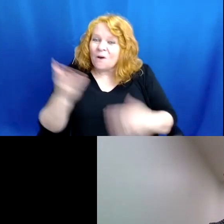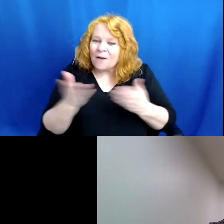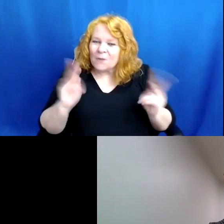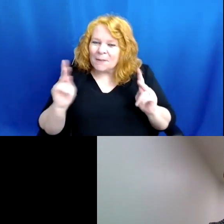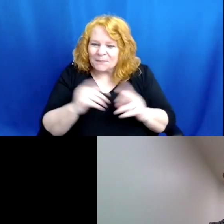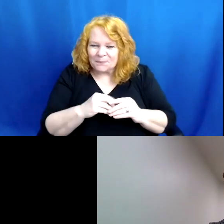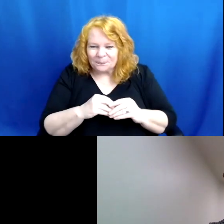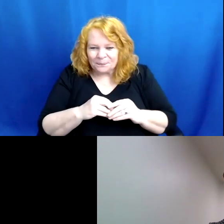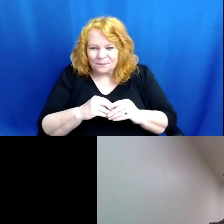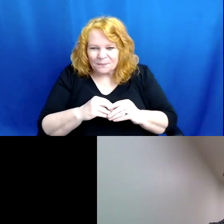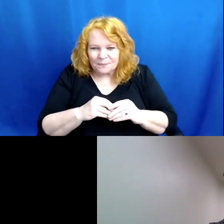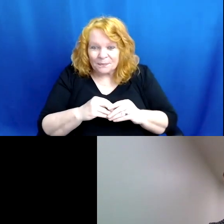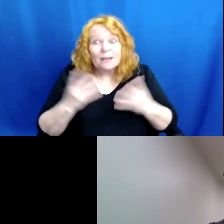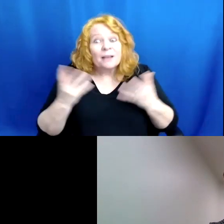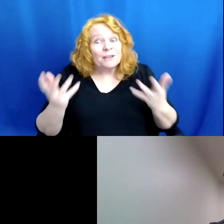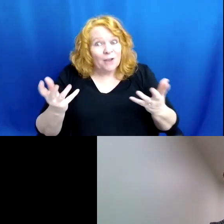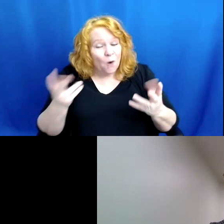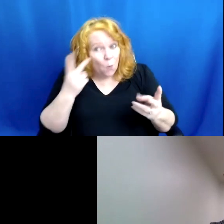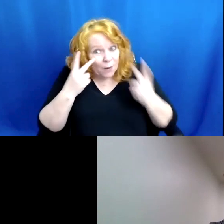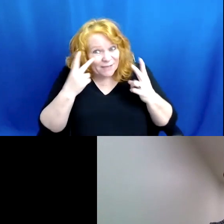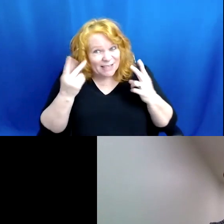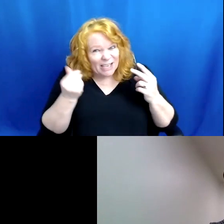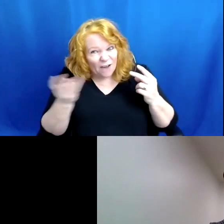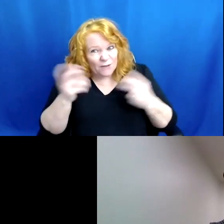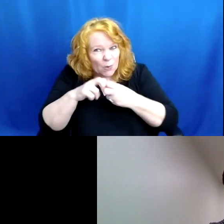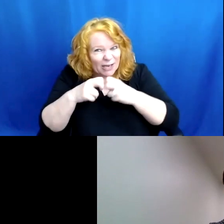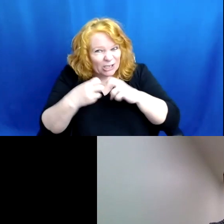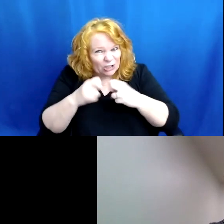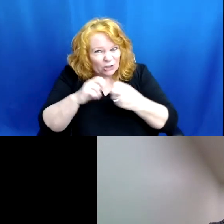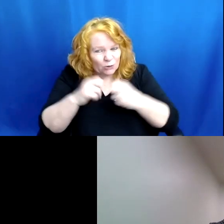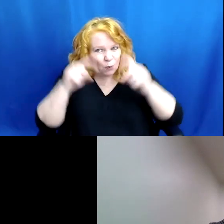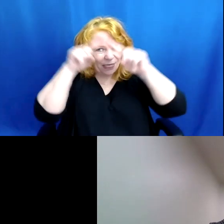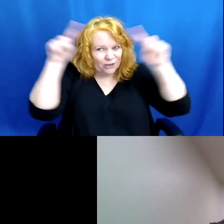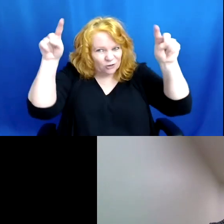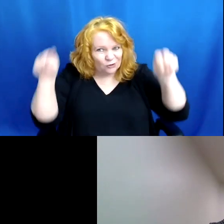So we have seen a couple of issues with screens. View problems.